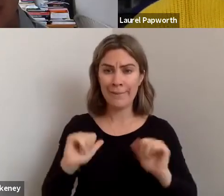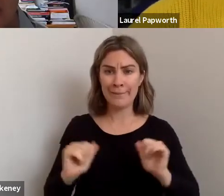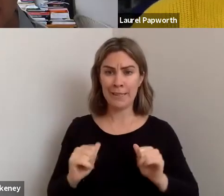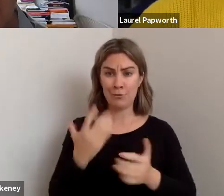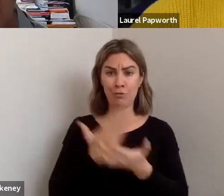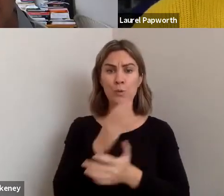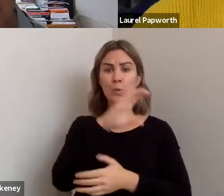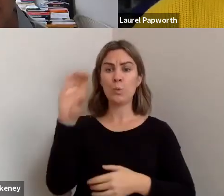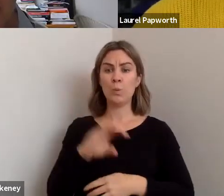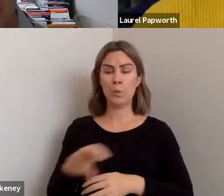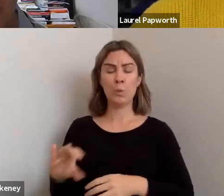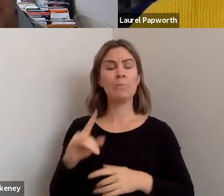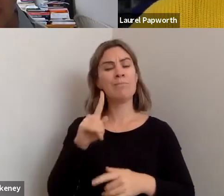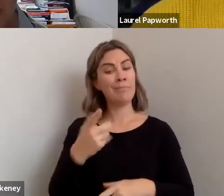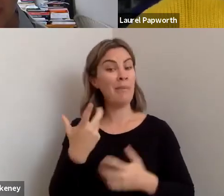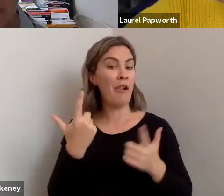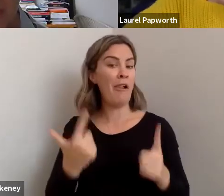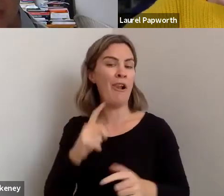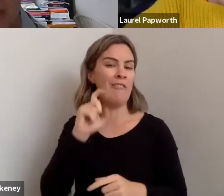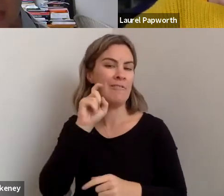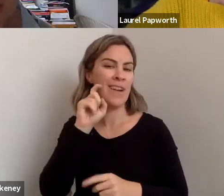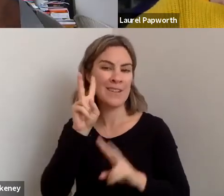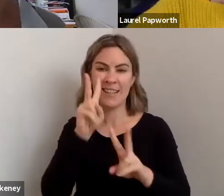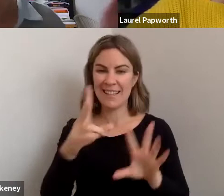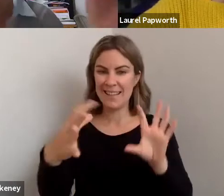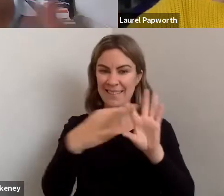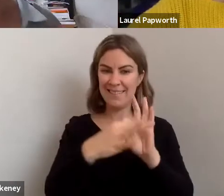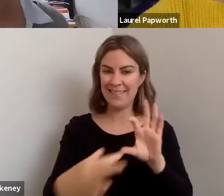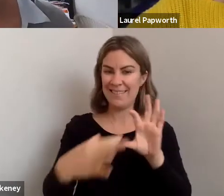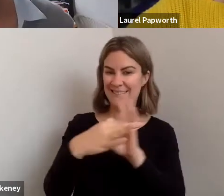It's a lot of Fun, though, seeing everyone, seeing into everyone's